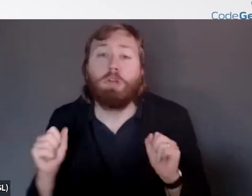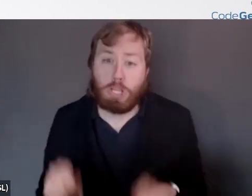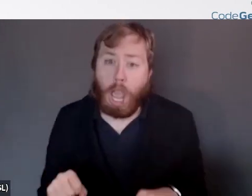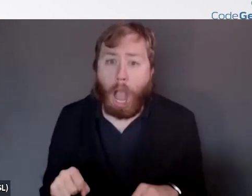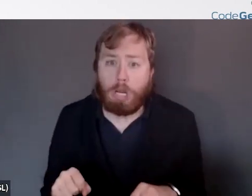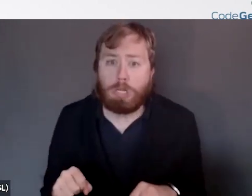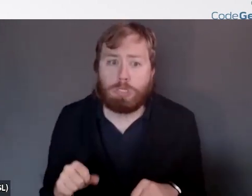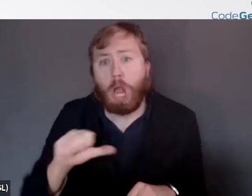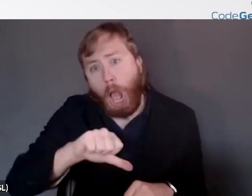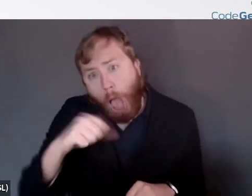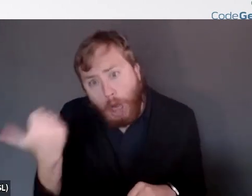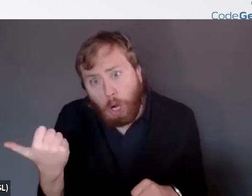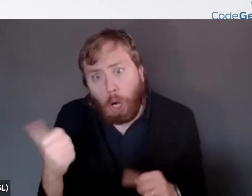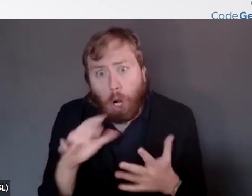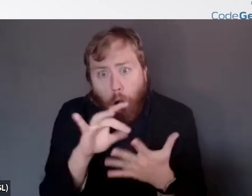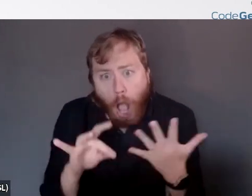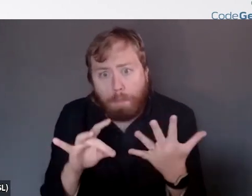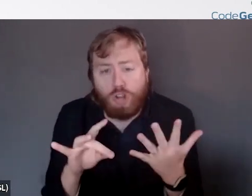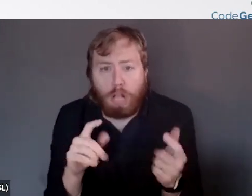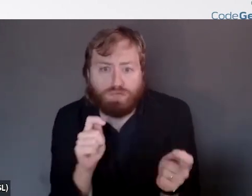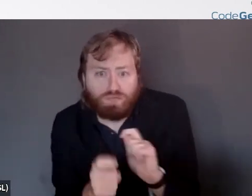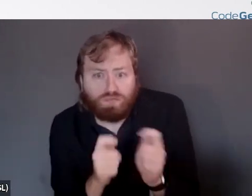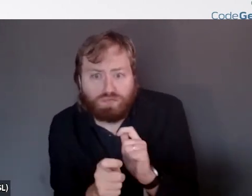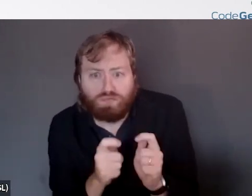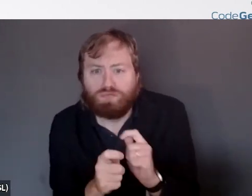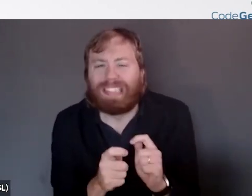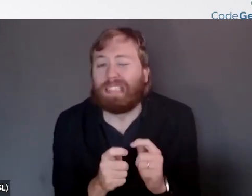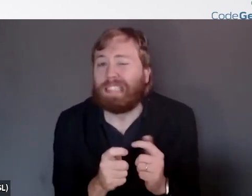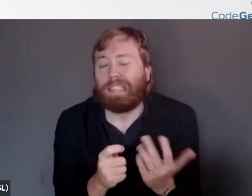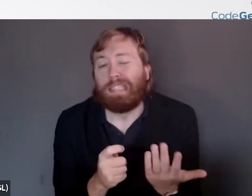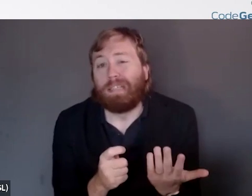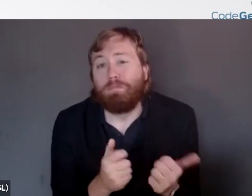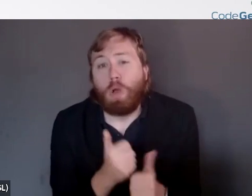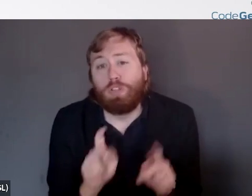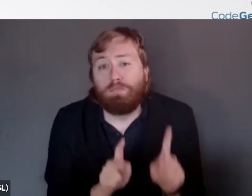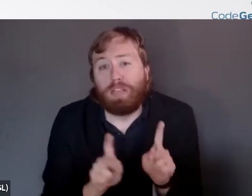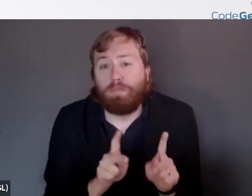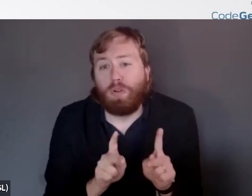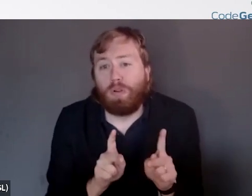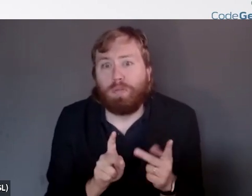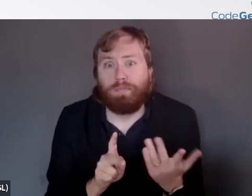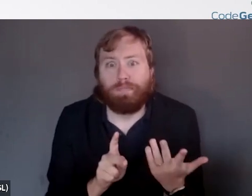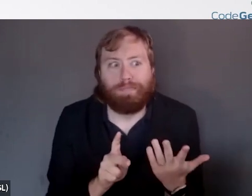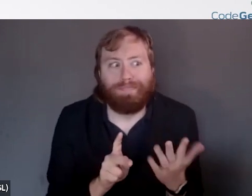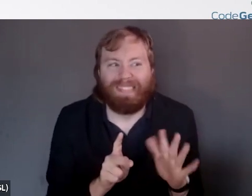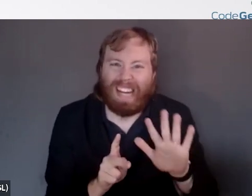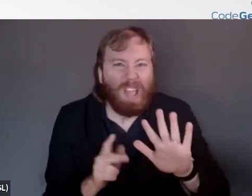It is possible. People shouldn't know that because you'll be tempted to use that at some point,